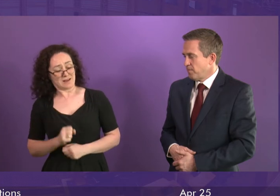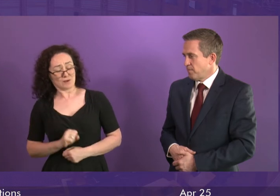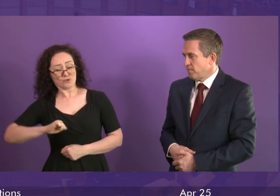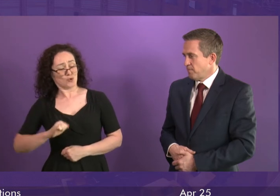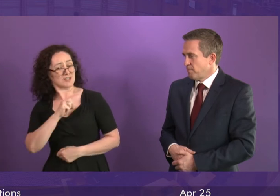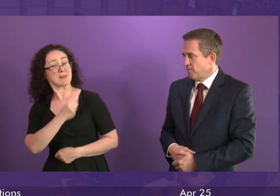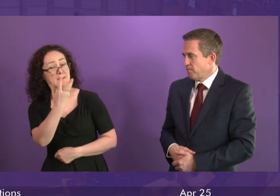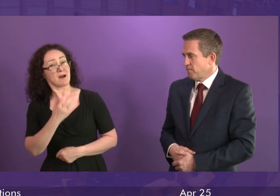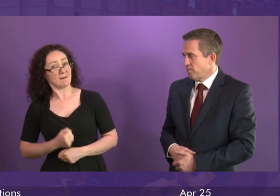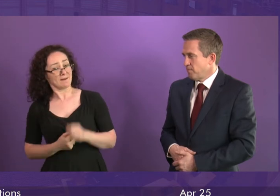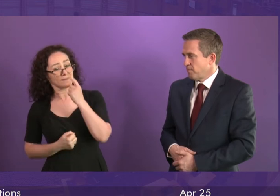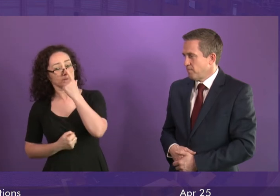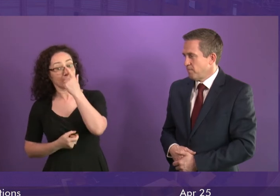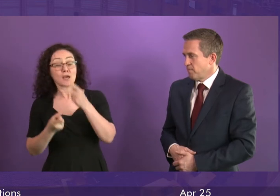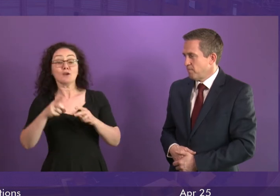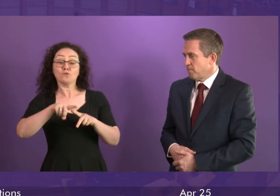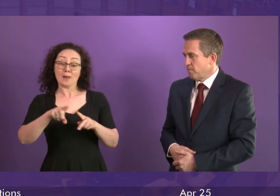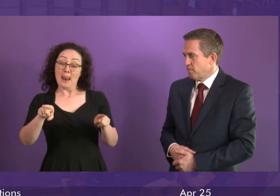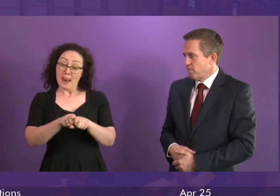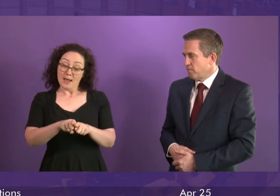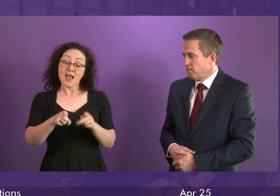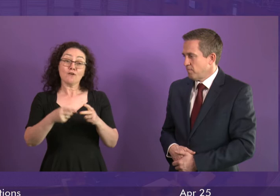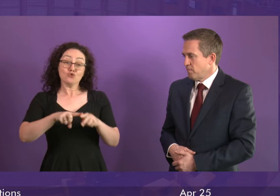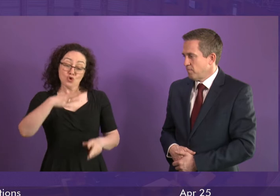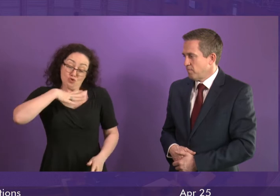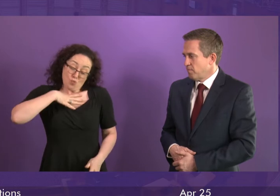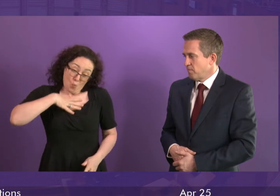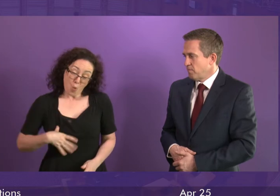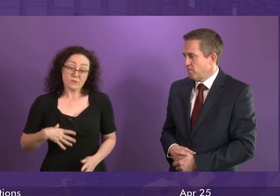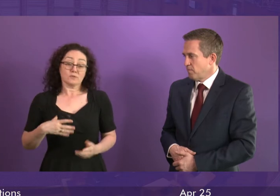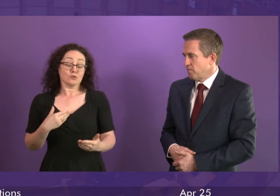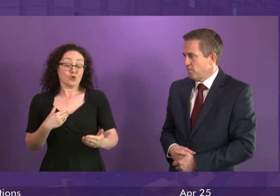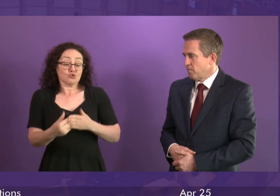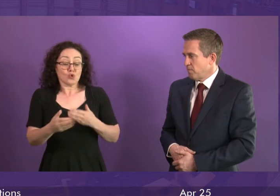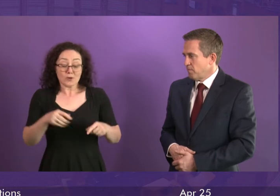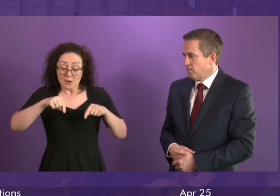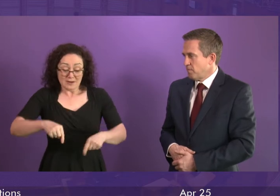if, as I do, he really wants to tackle the issues, will Richard Leonard join me this